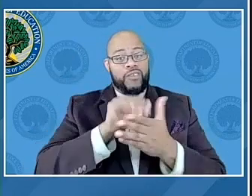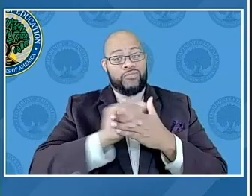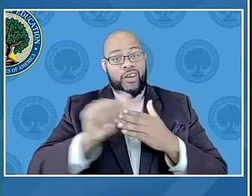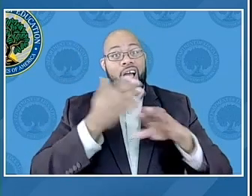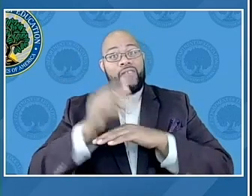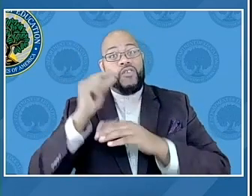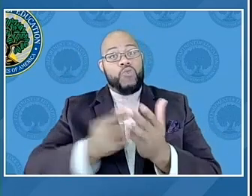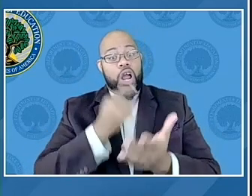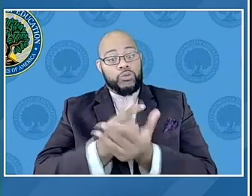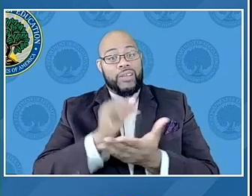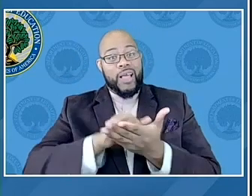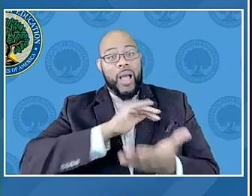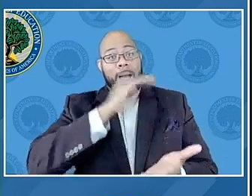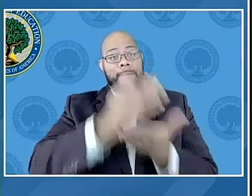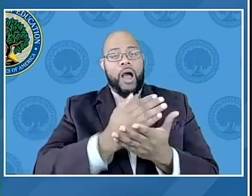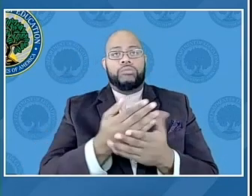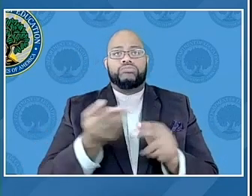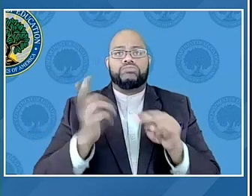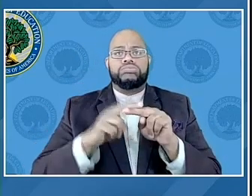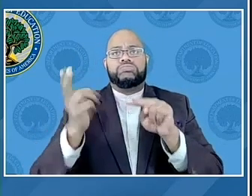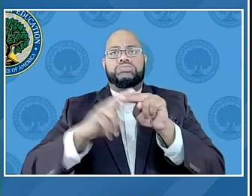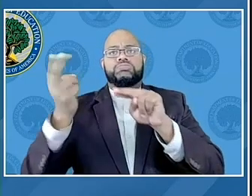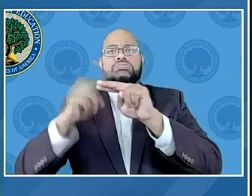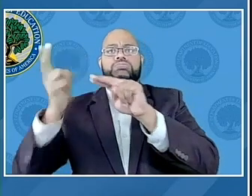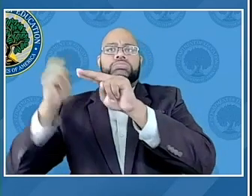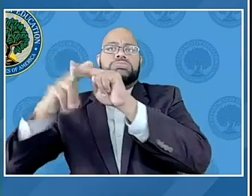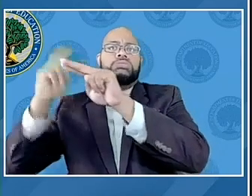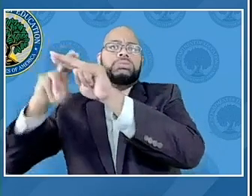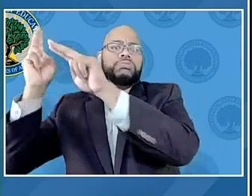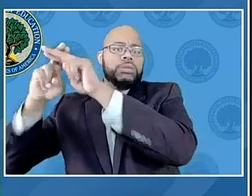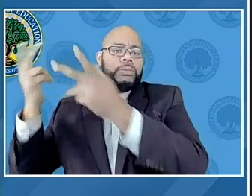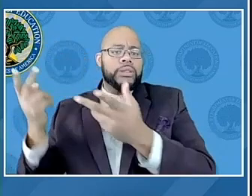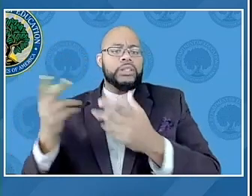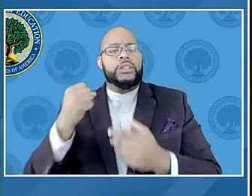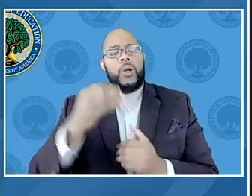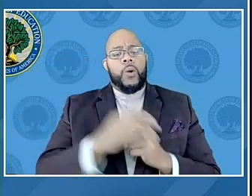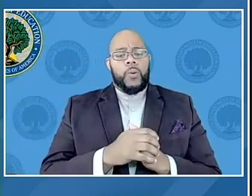amount just continues to grow and grow and grow. And so we really want to make sure